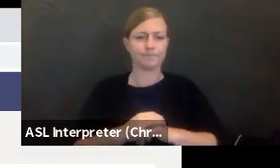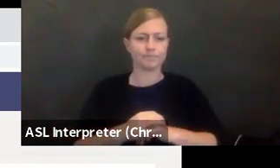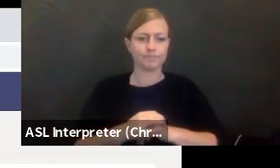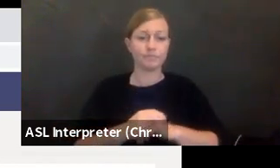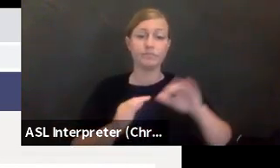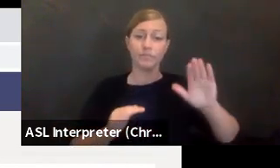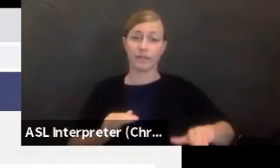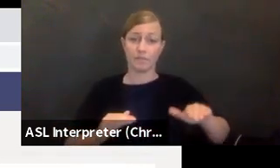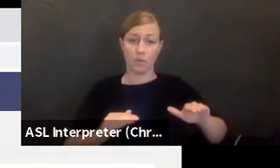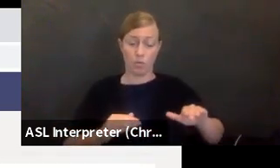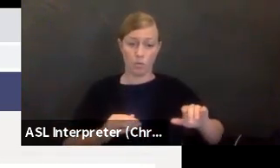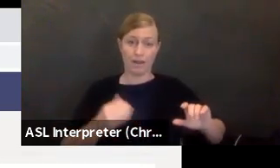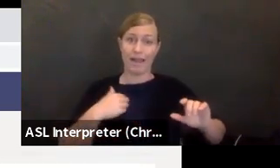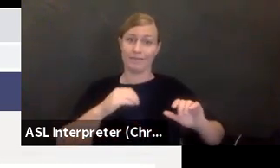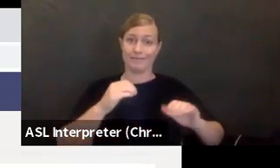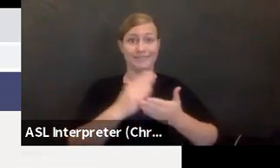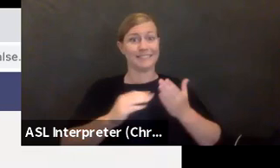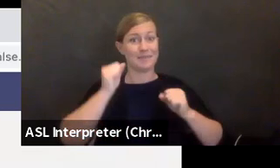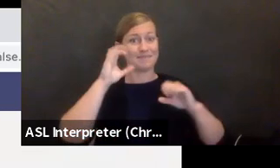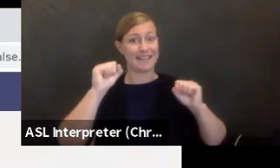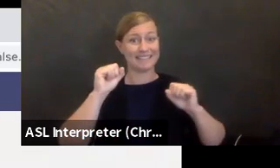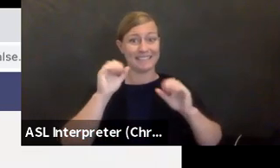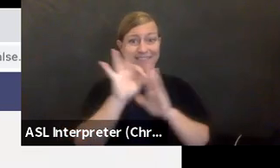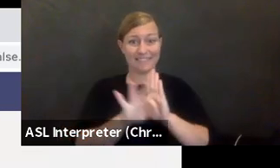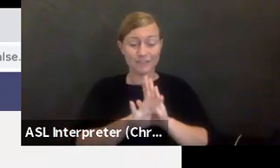and this is put in here as an apt, is different than the desktop version.